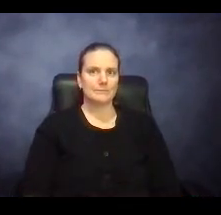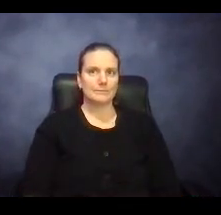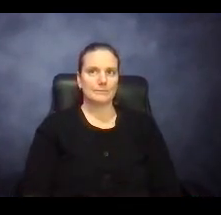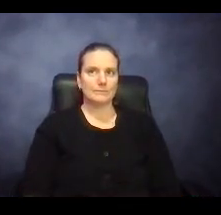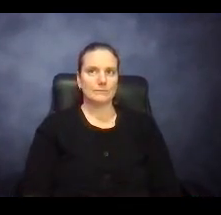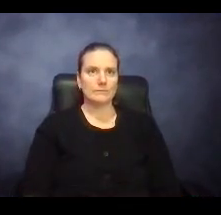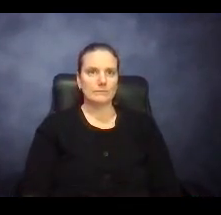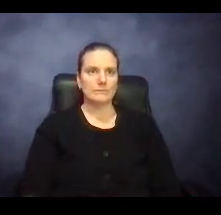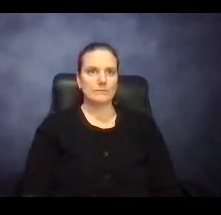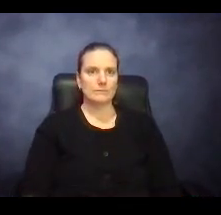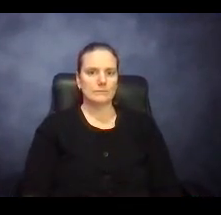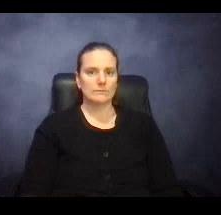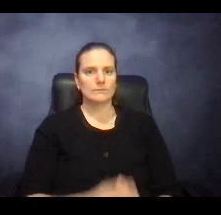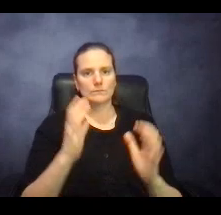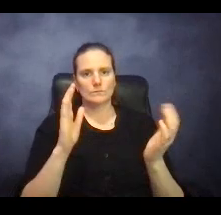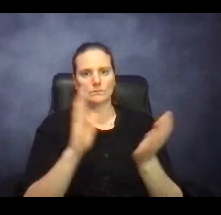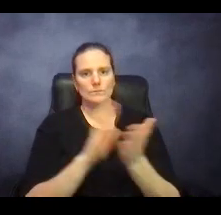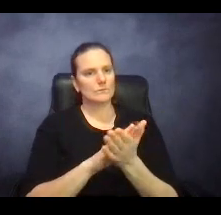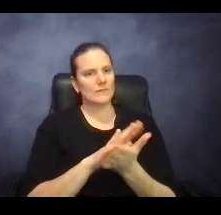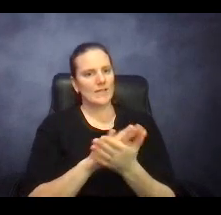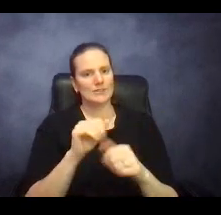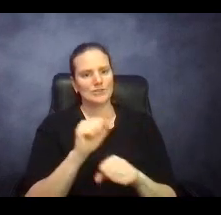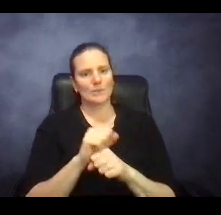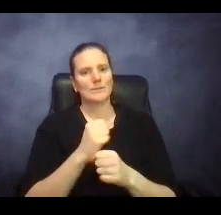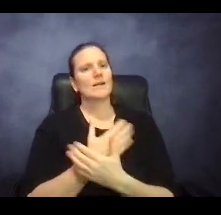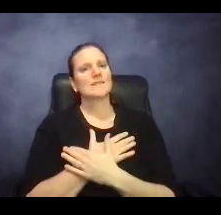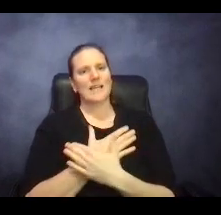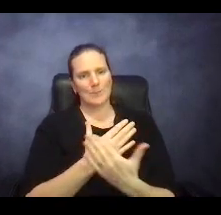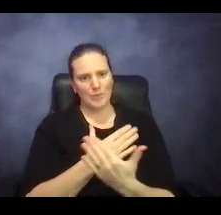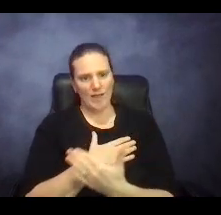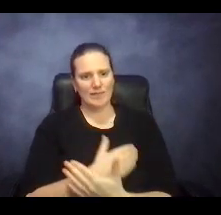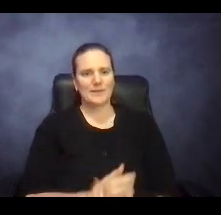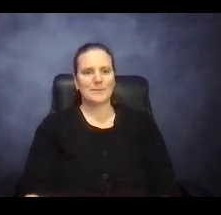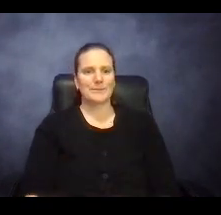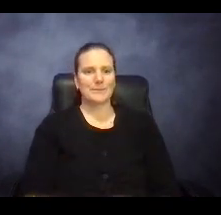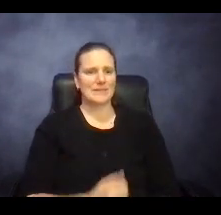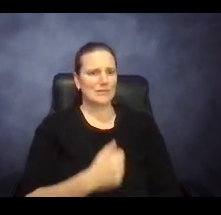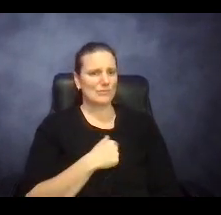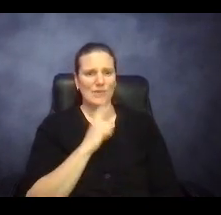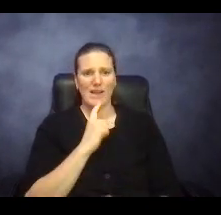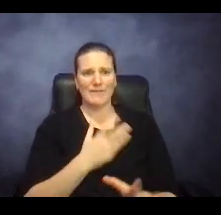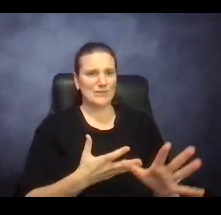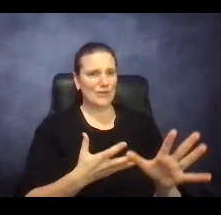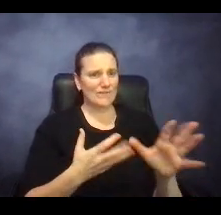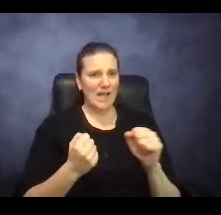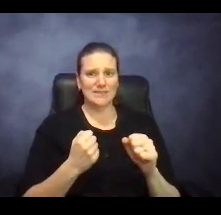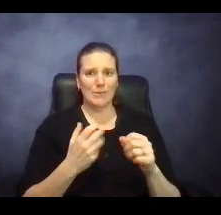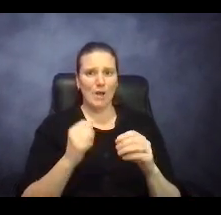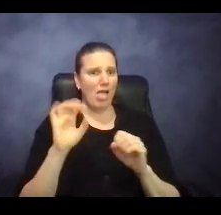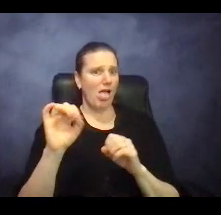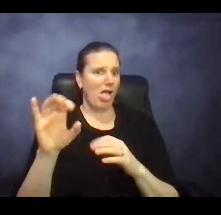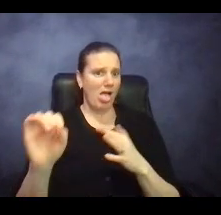Woo. Nice job. Take a breath. Yeah, Sorry to go so fast. You just wanna, I wanna get it all In.